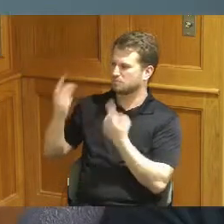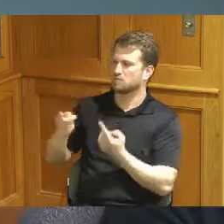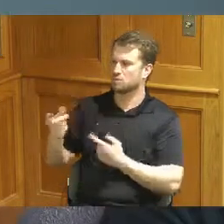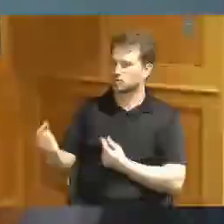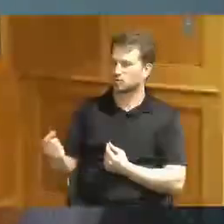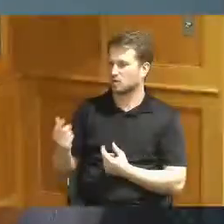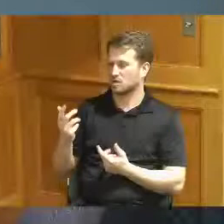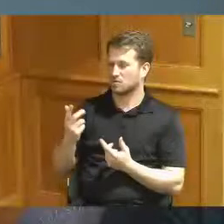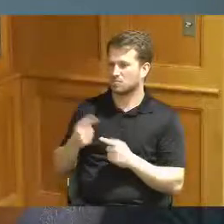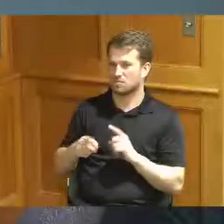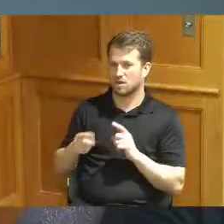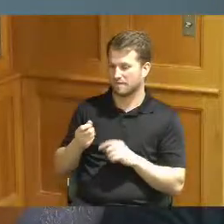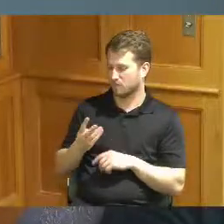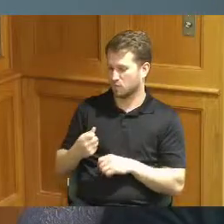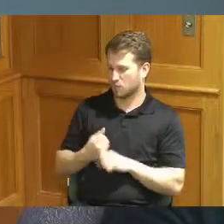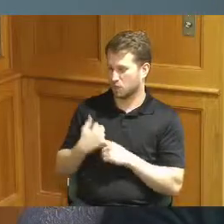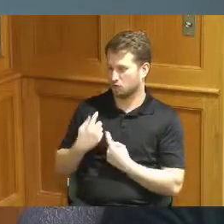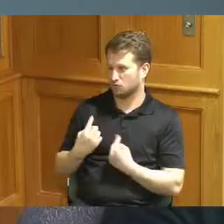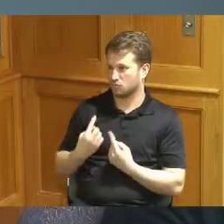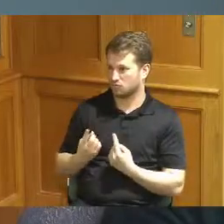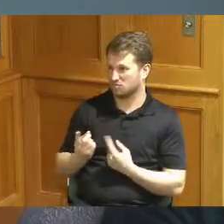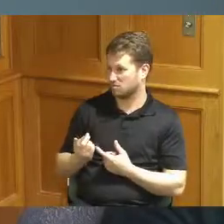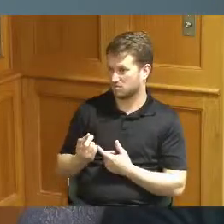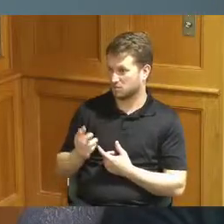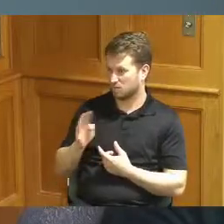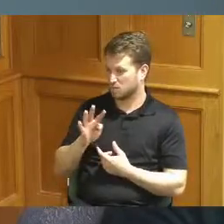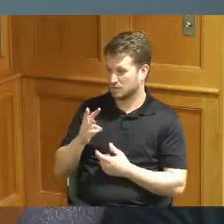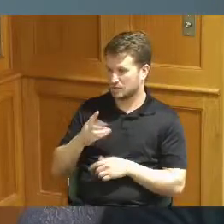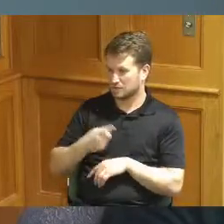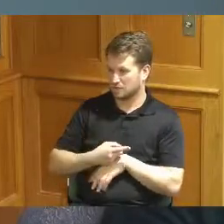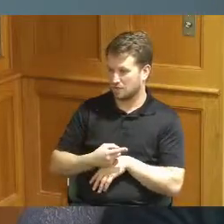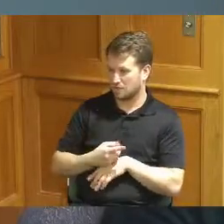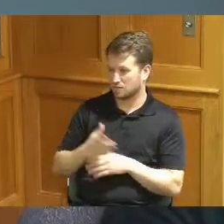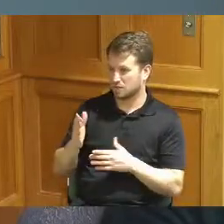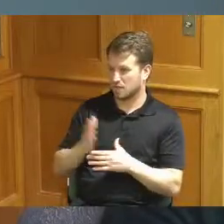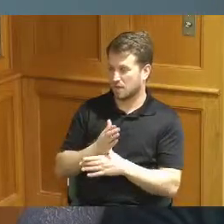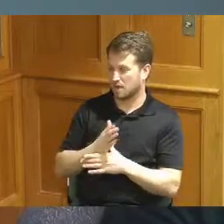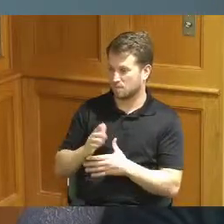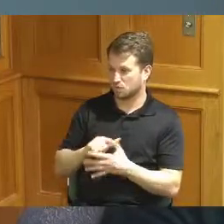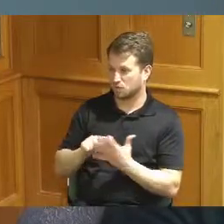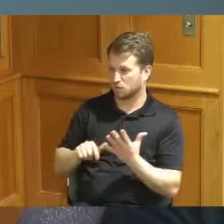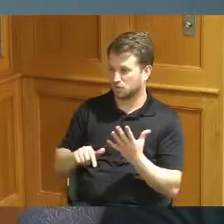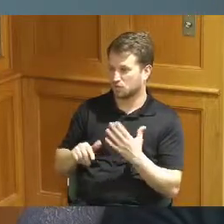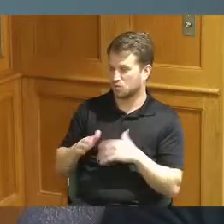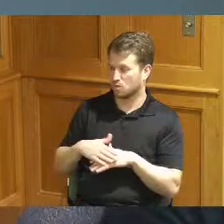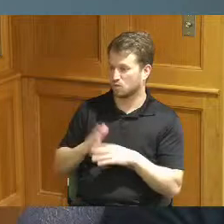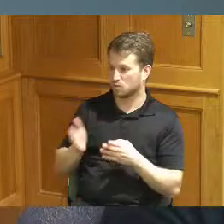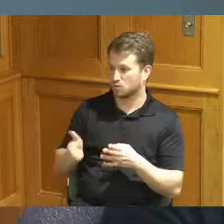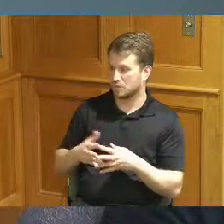know the last few years how many 46 days is the average that they're out on the street so are you